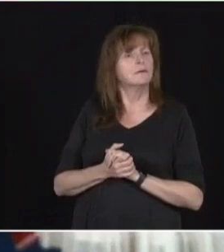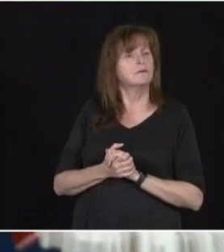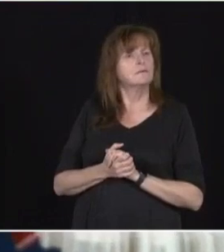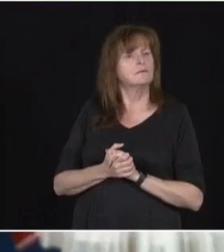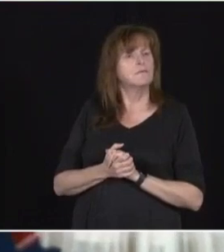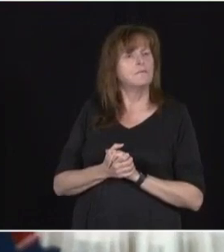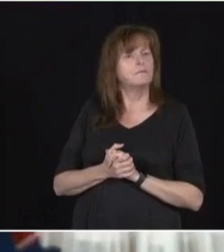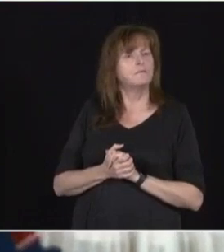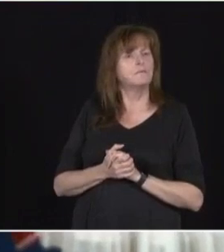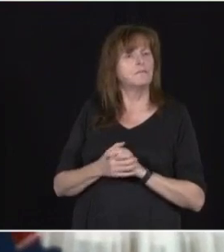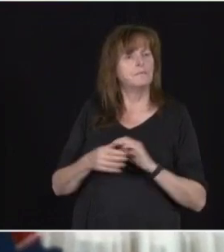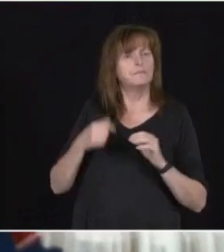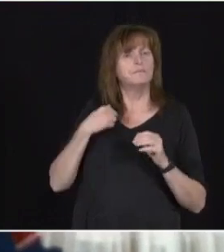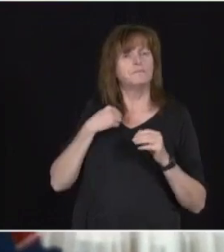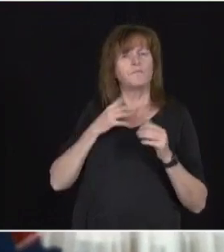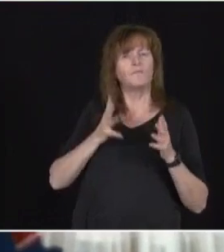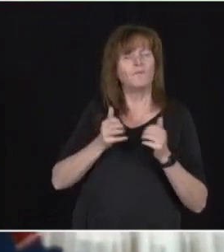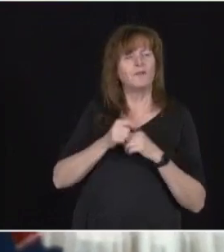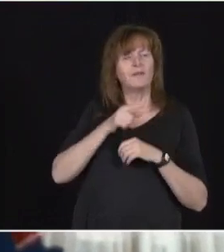I have been speaking with a Textor